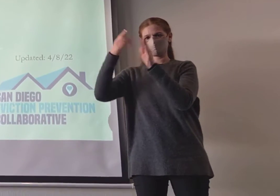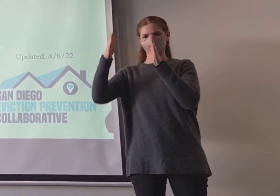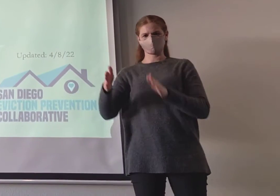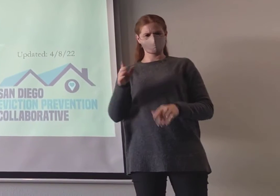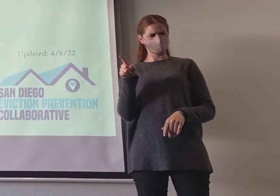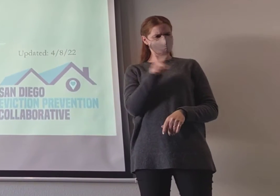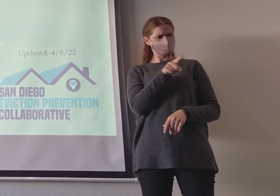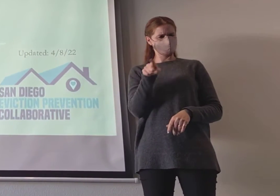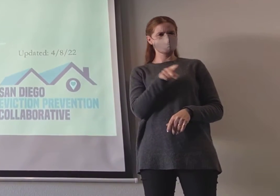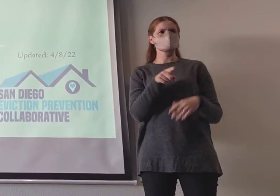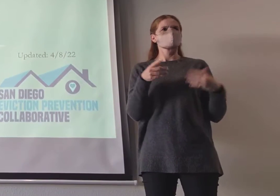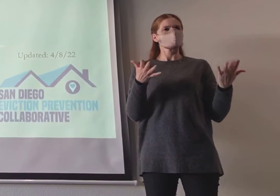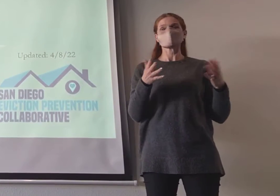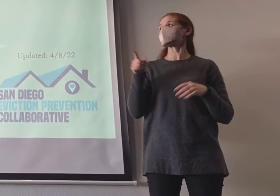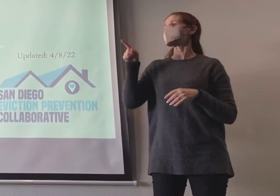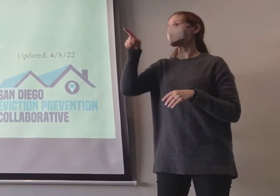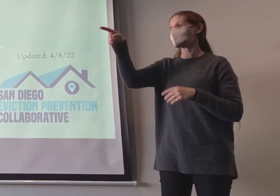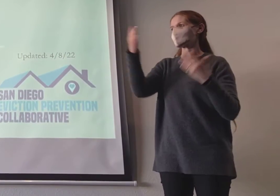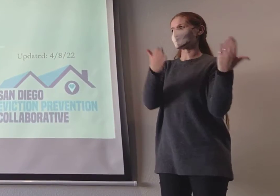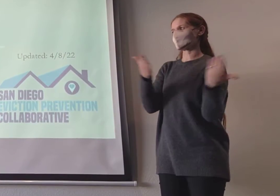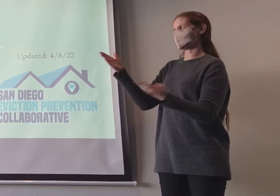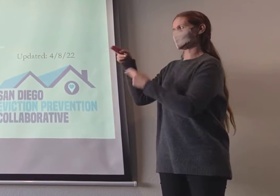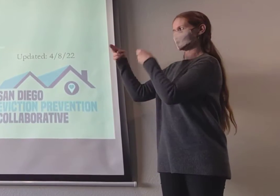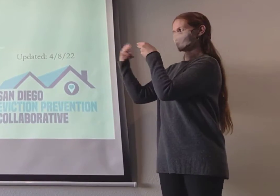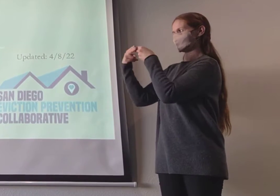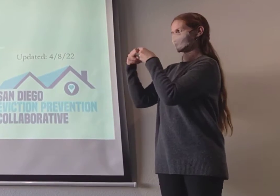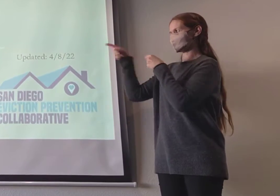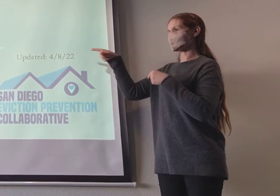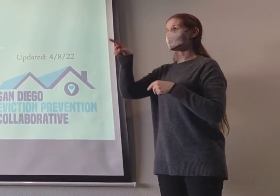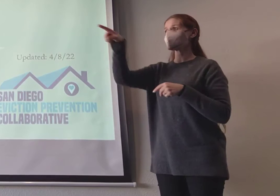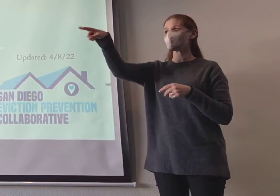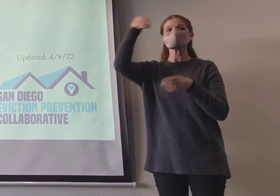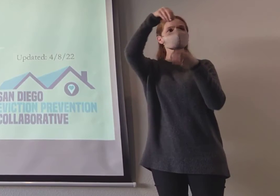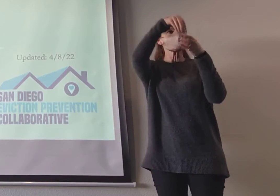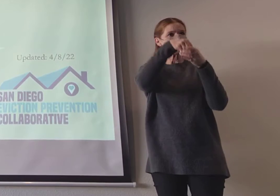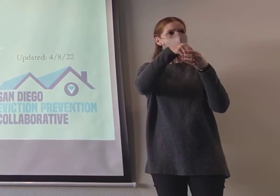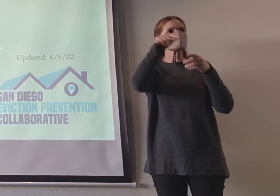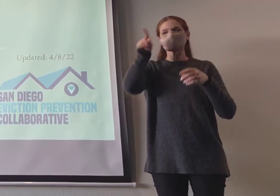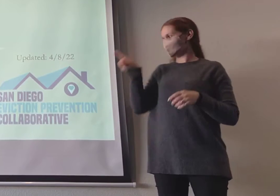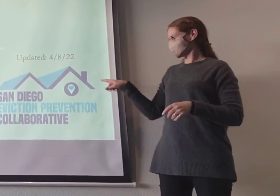I'm part of the San Diego Eviction Prevention Collaborative, and we put together this presentation